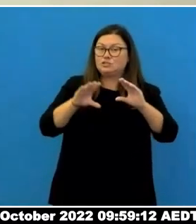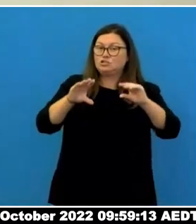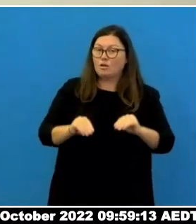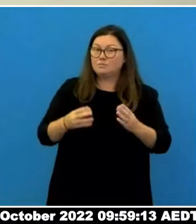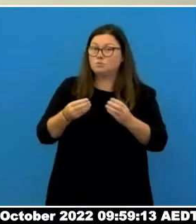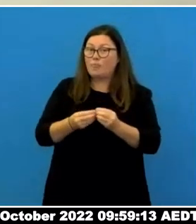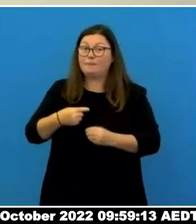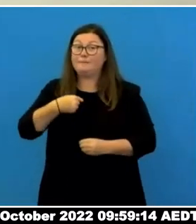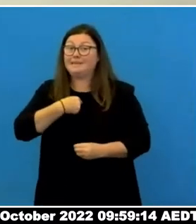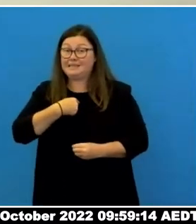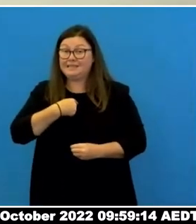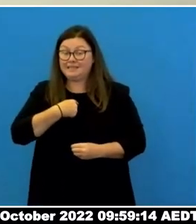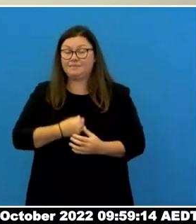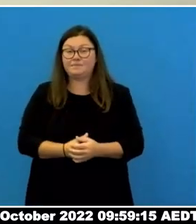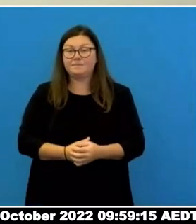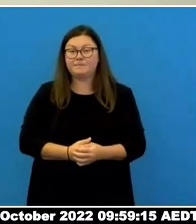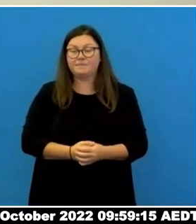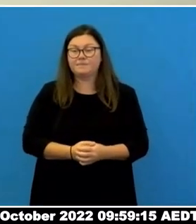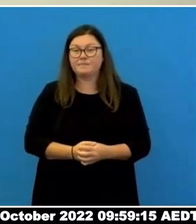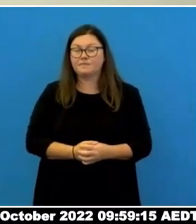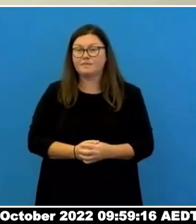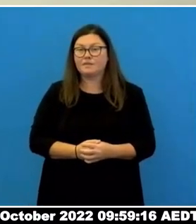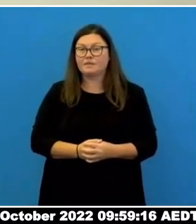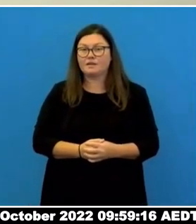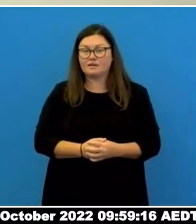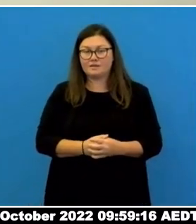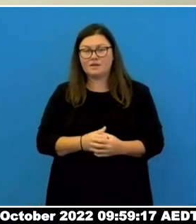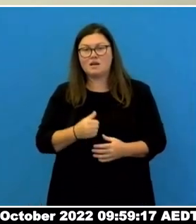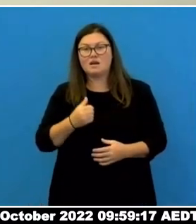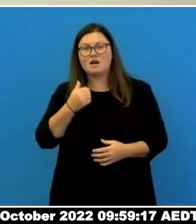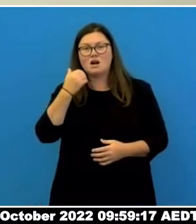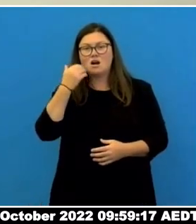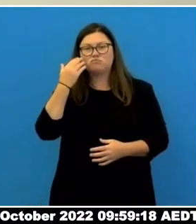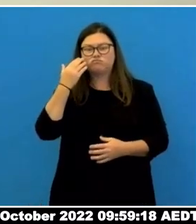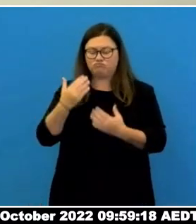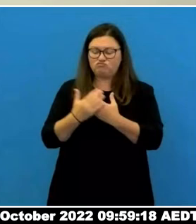The racism is a significant social, economic